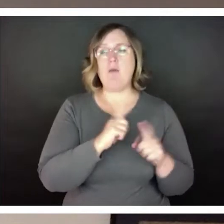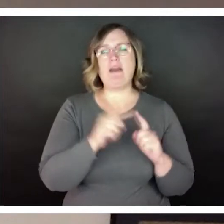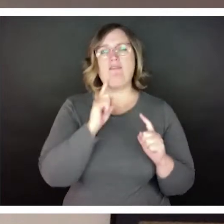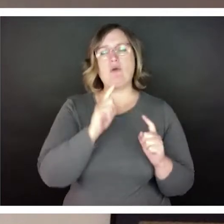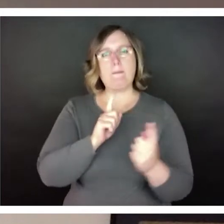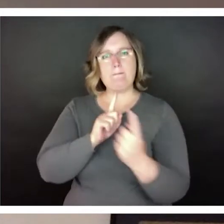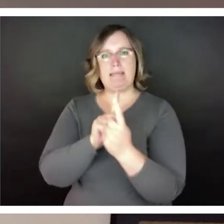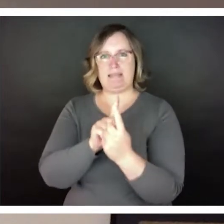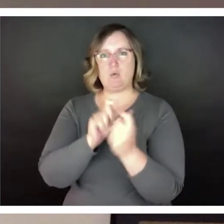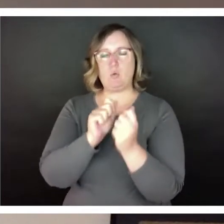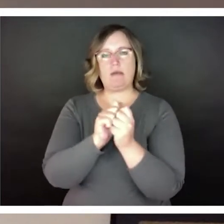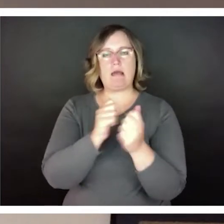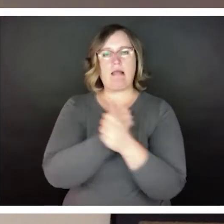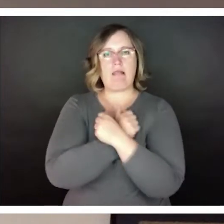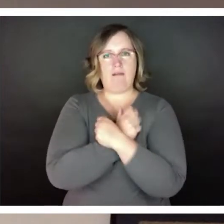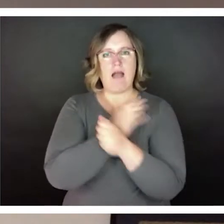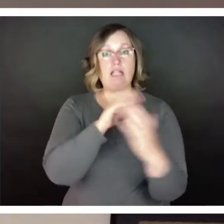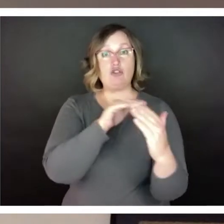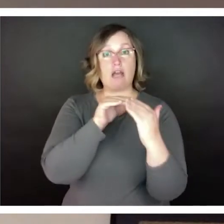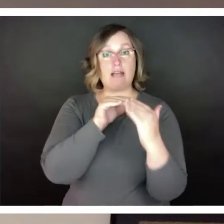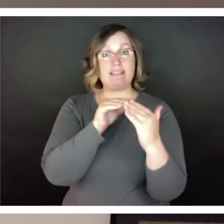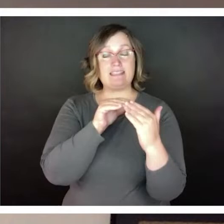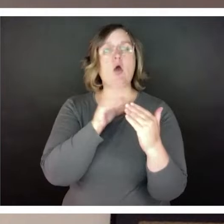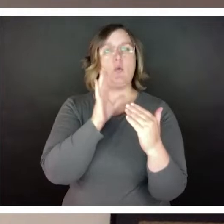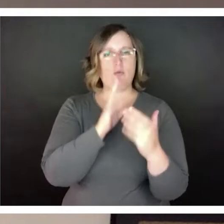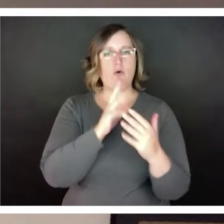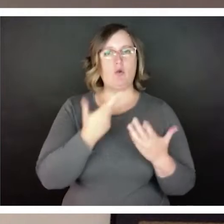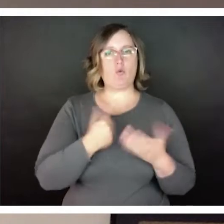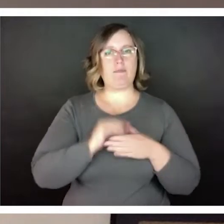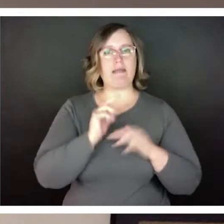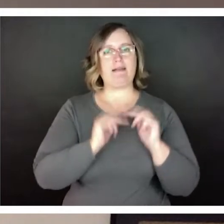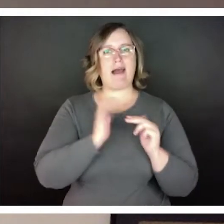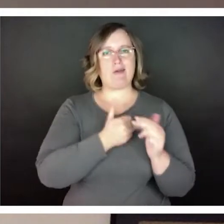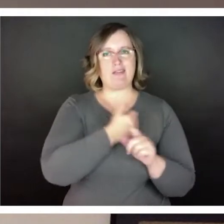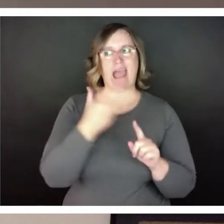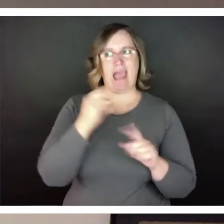we will not only restore ourselves but our world. Growing up, one of my favorite programs